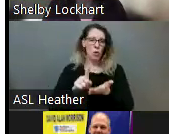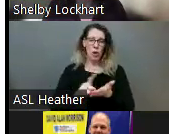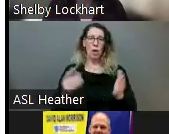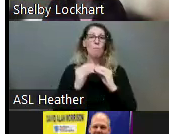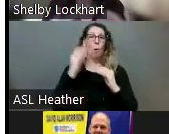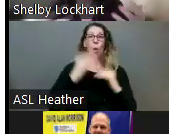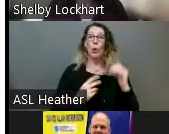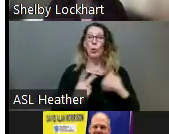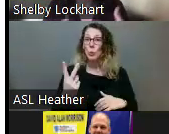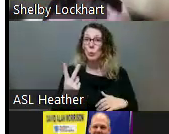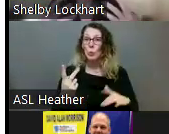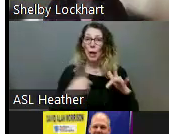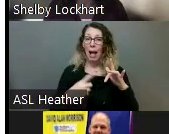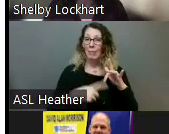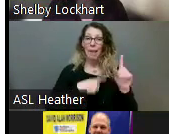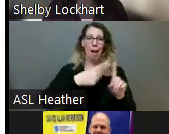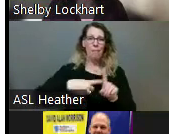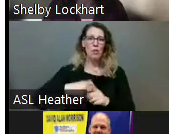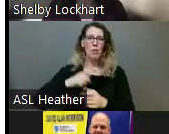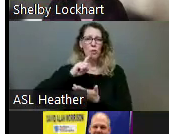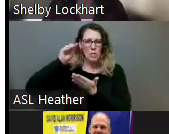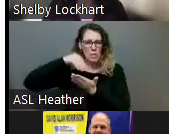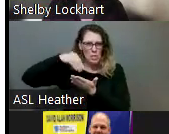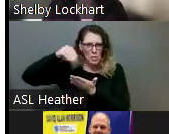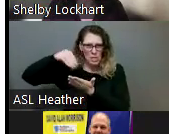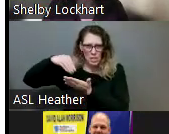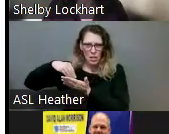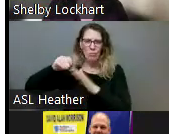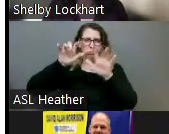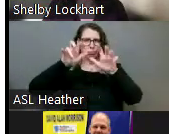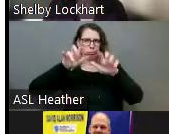month; so they get that data really visual and accessible for everyone and they make it